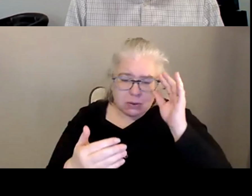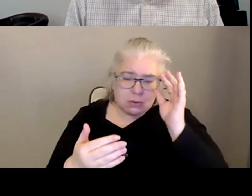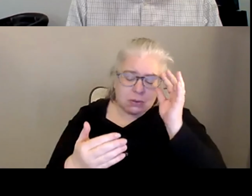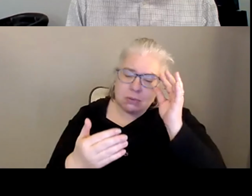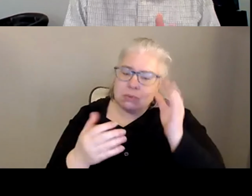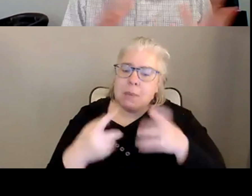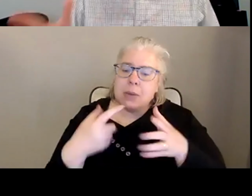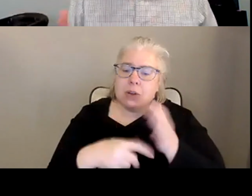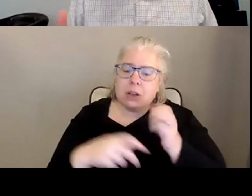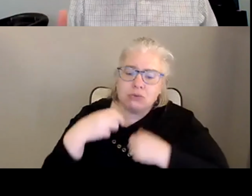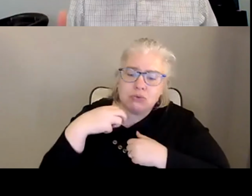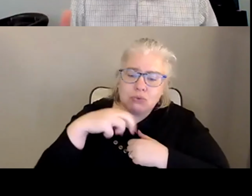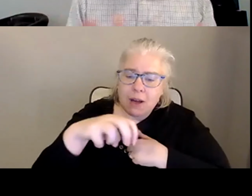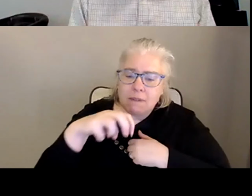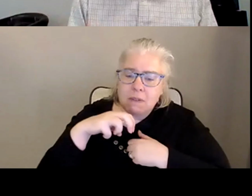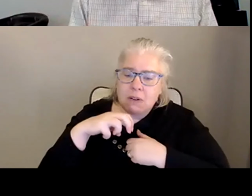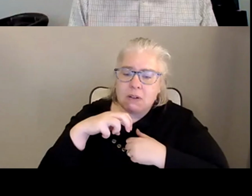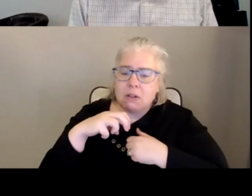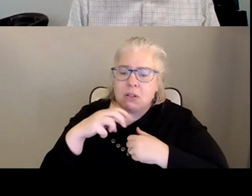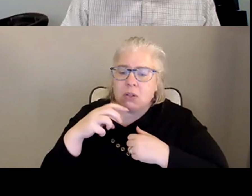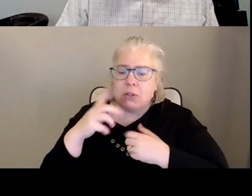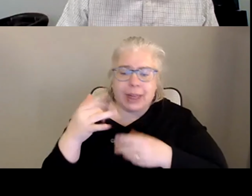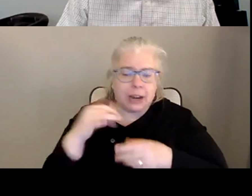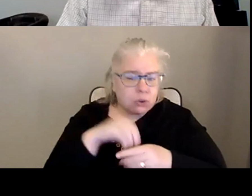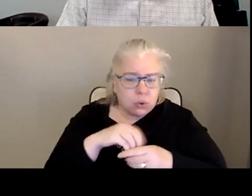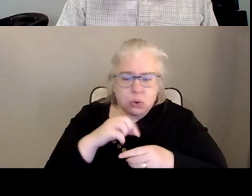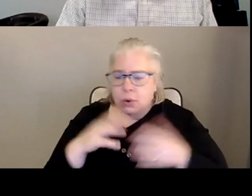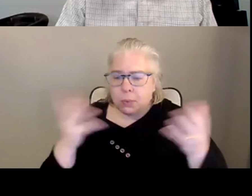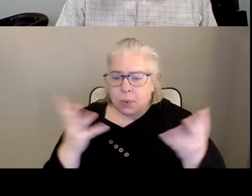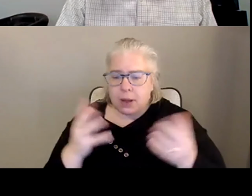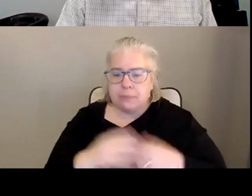Do they have to budget additionally for that? Or is that included? That's a great question.